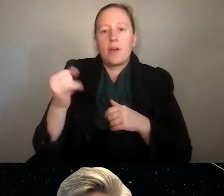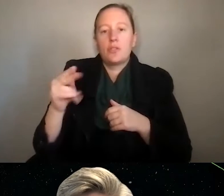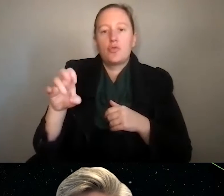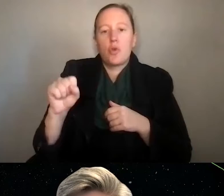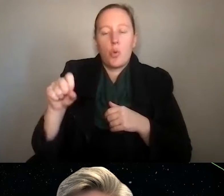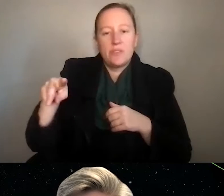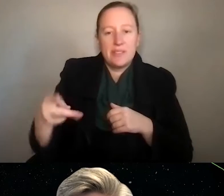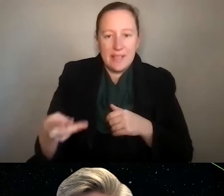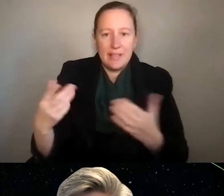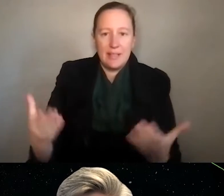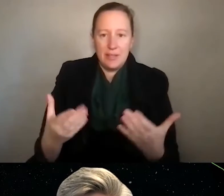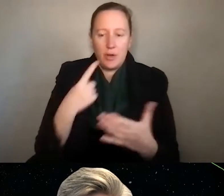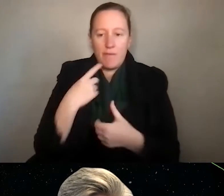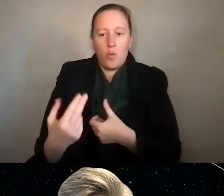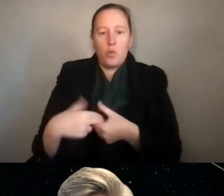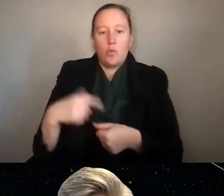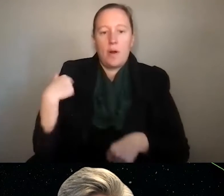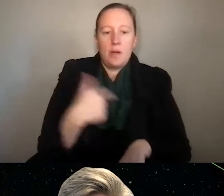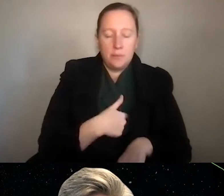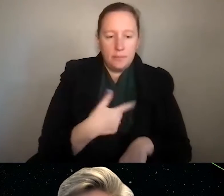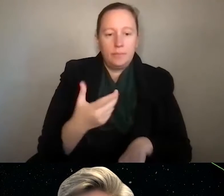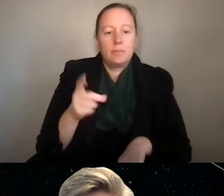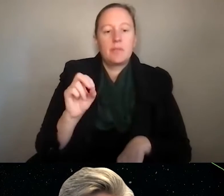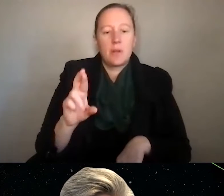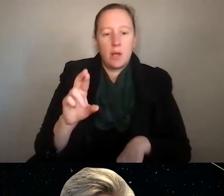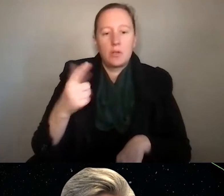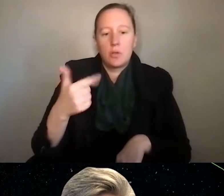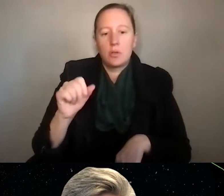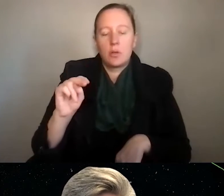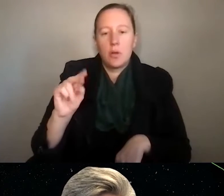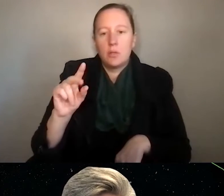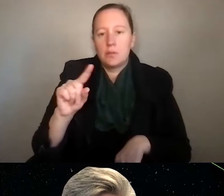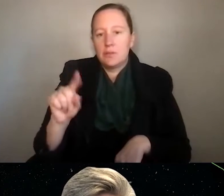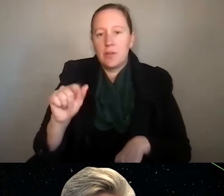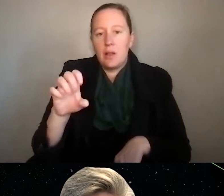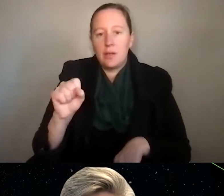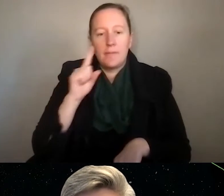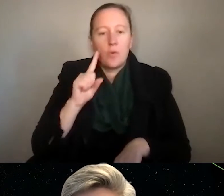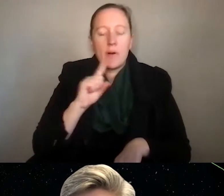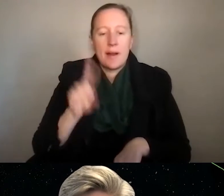to join Dr. Gonzalez to answer questions,